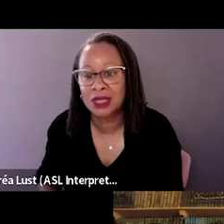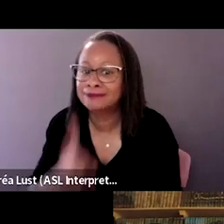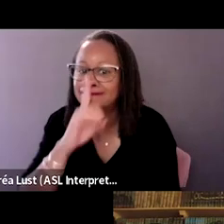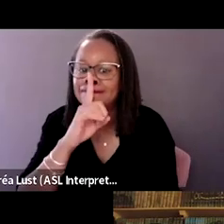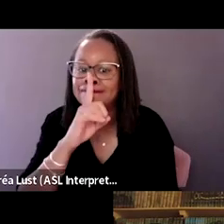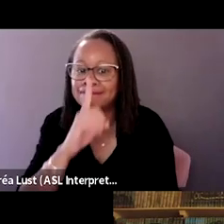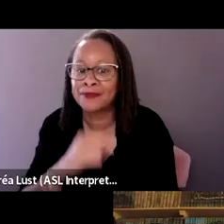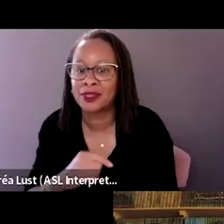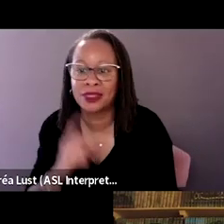Unmute yourself, please.